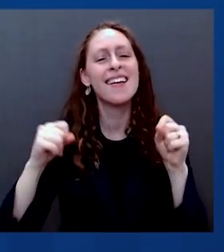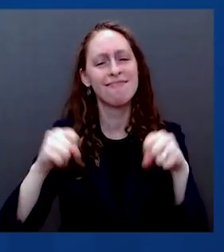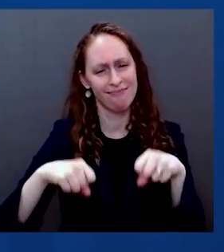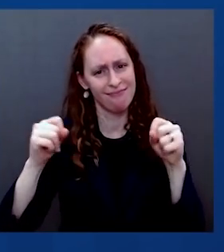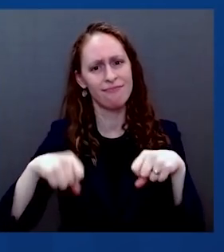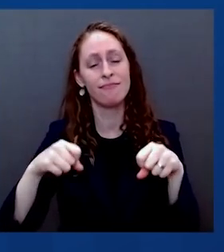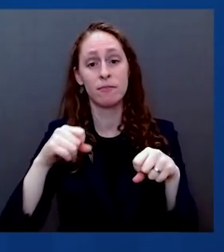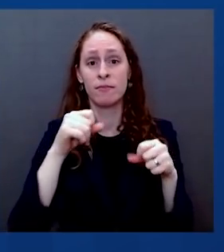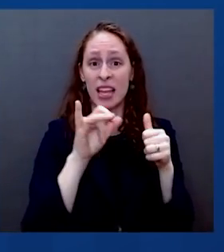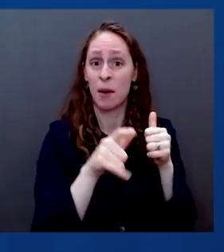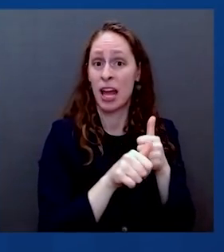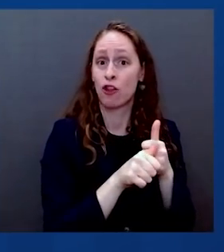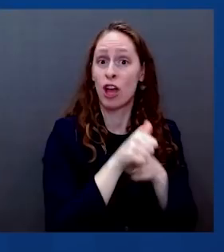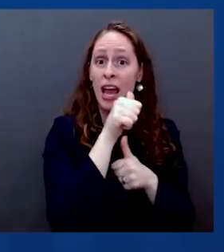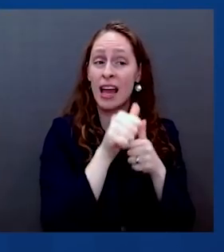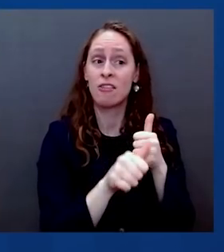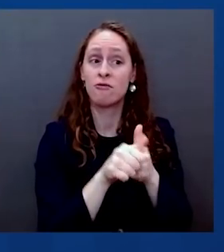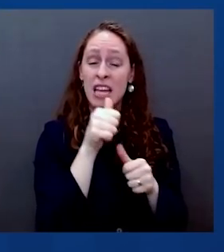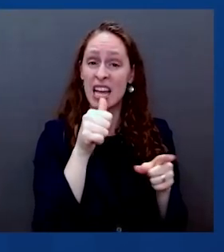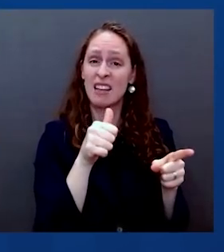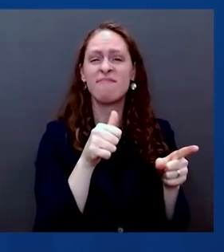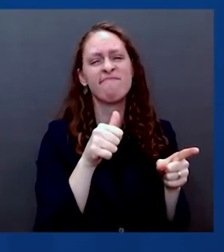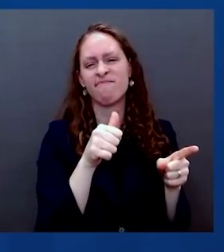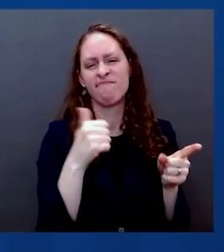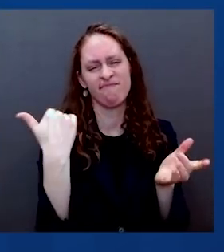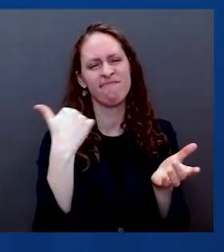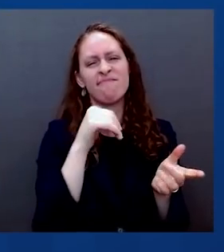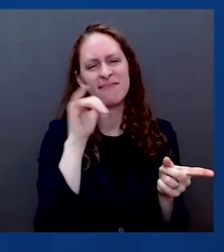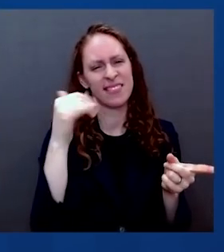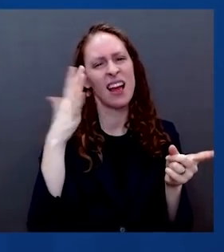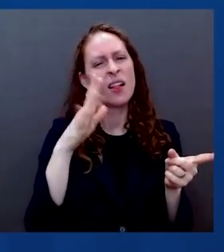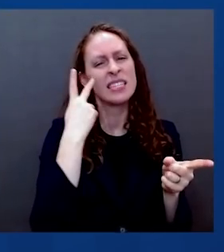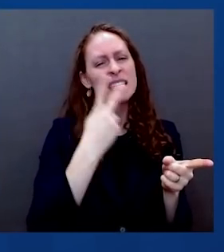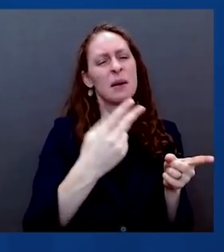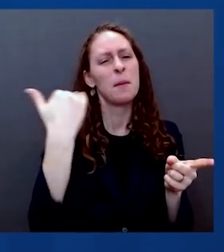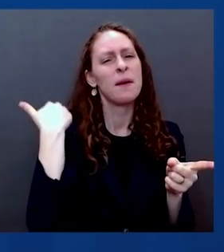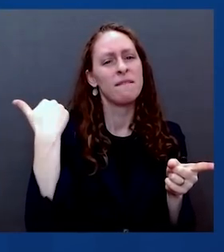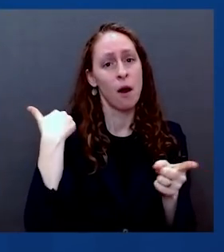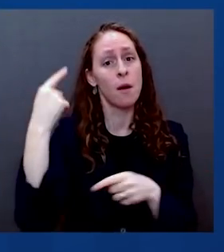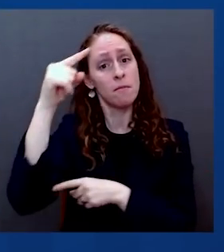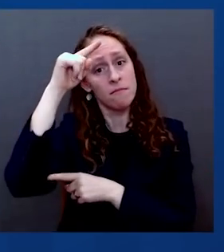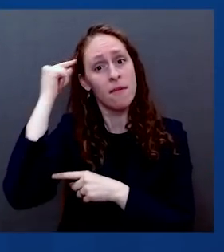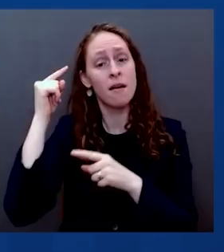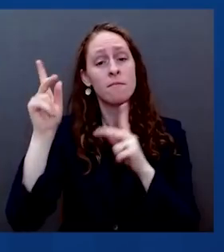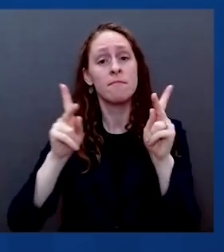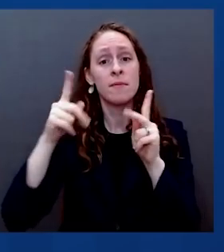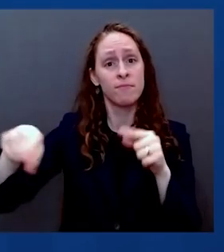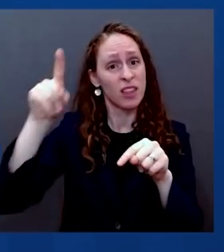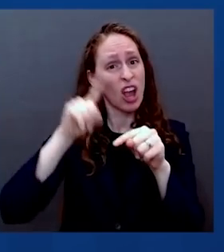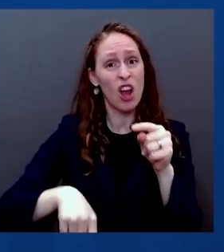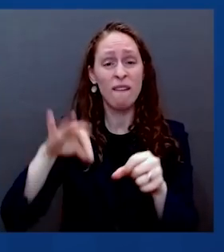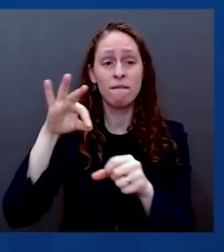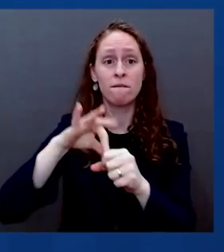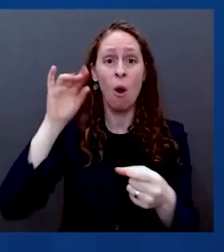and voting rights until 1965. Women were denied the right to vote until just 100 years ago.